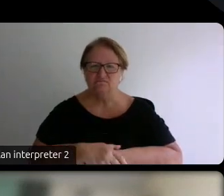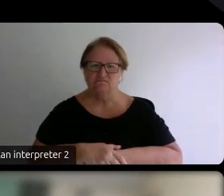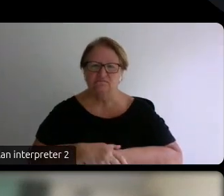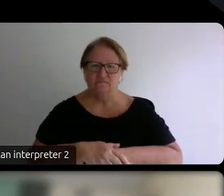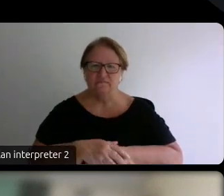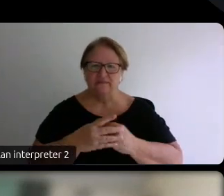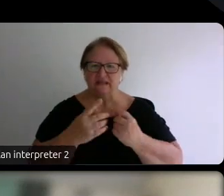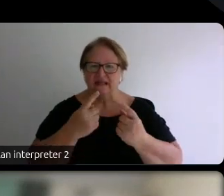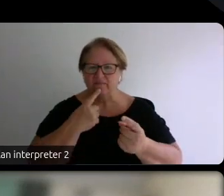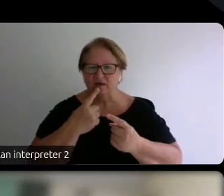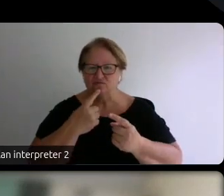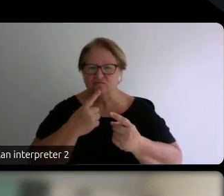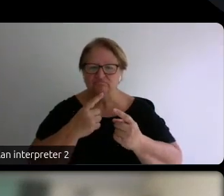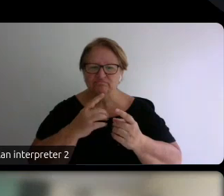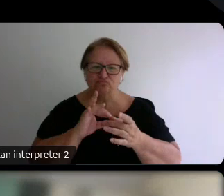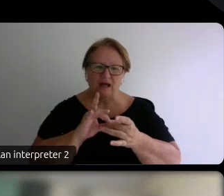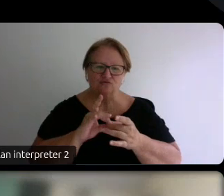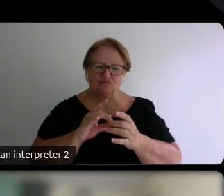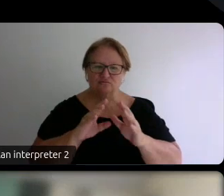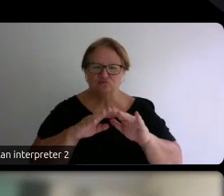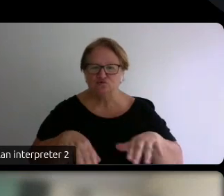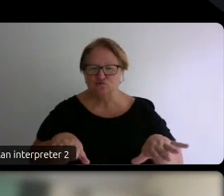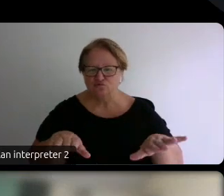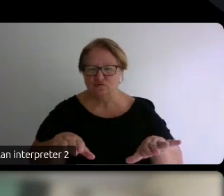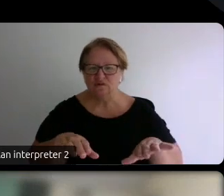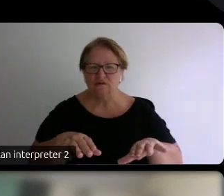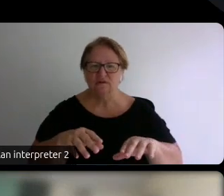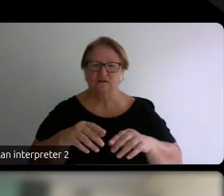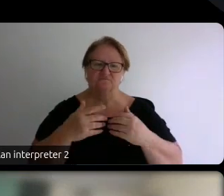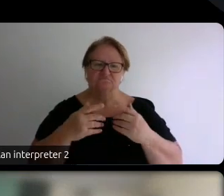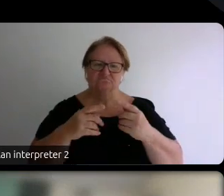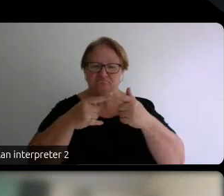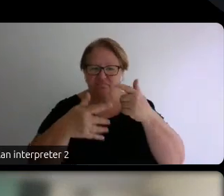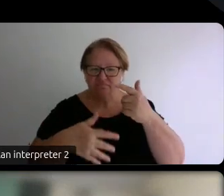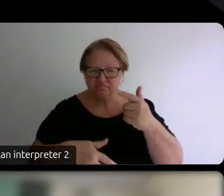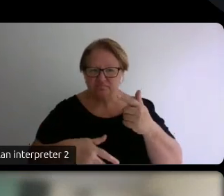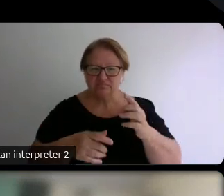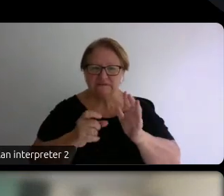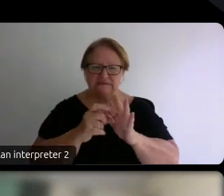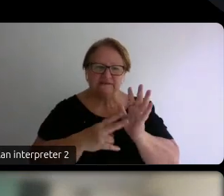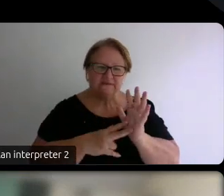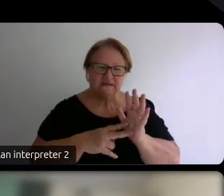children which is family law matters and the like domestic violence, children and parenting,